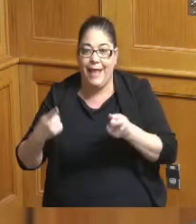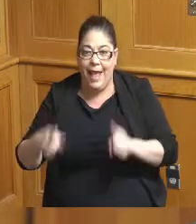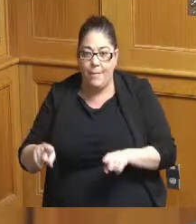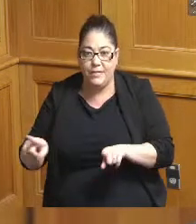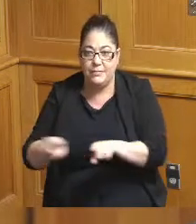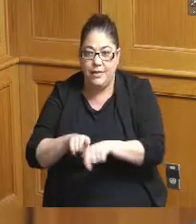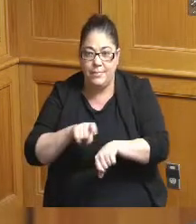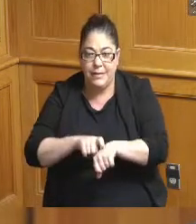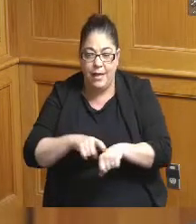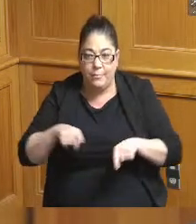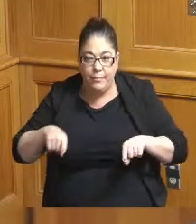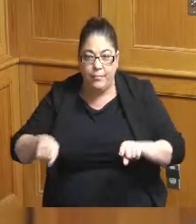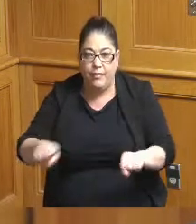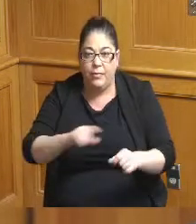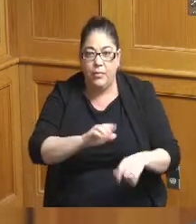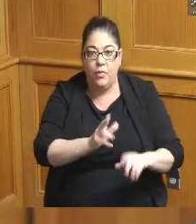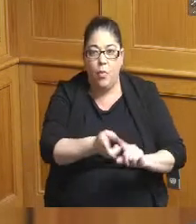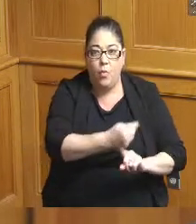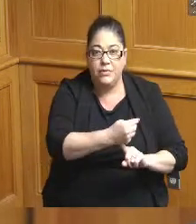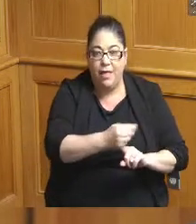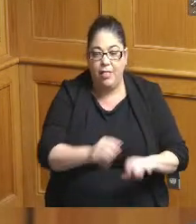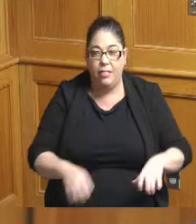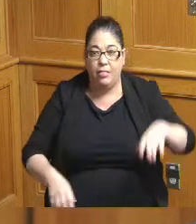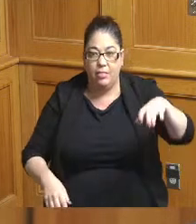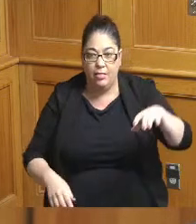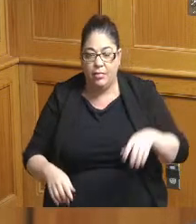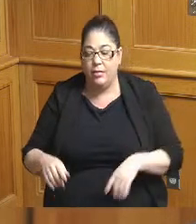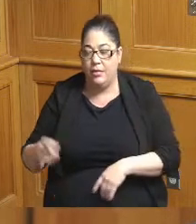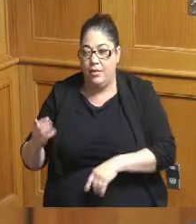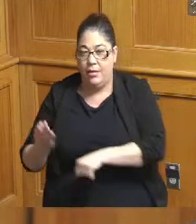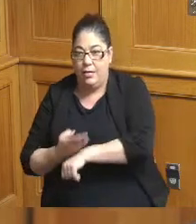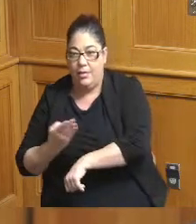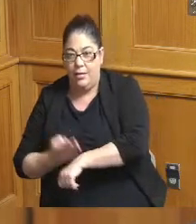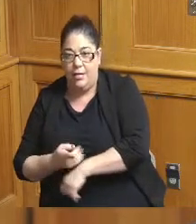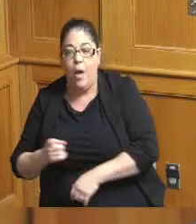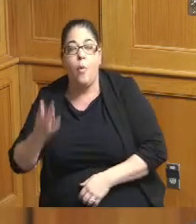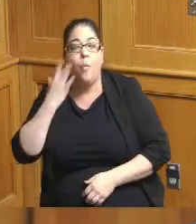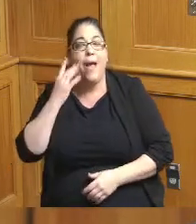the renovations at the convention center because the financing's not there we don't have enough